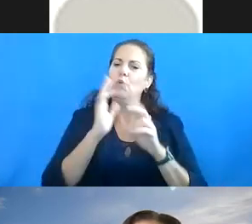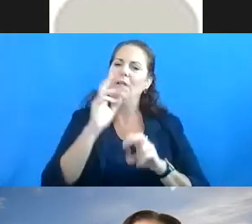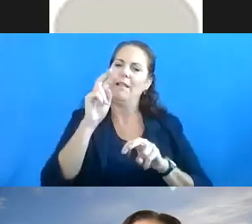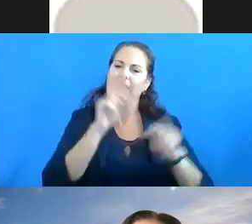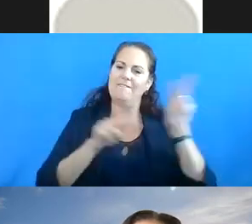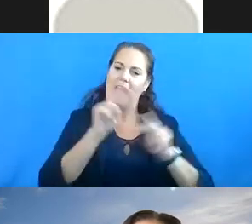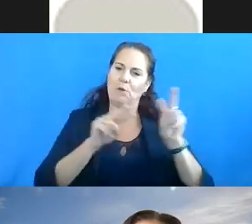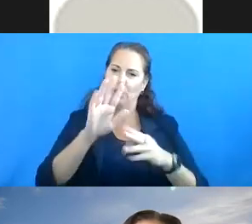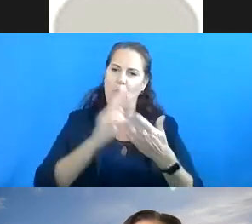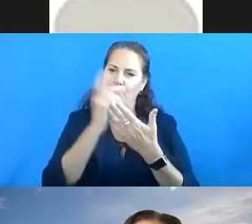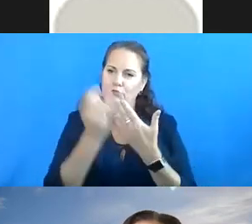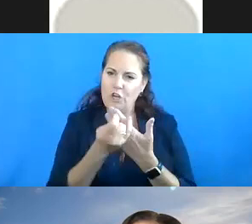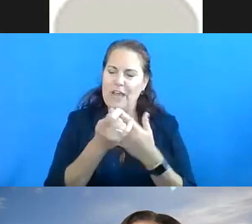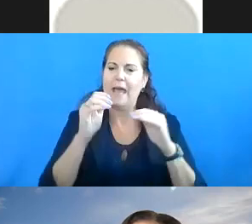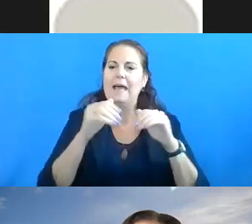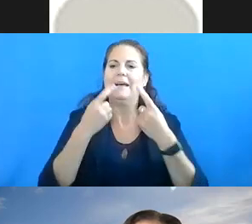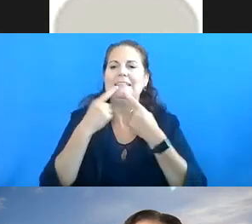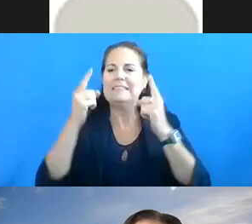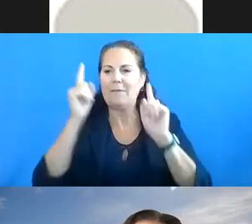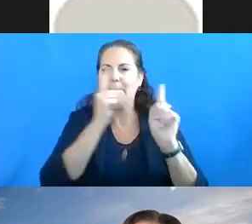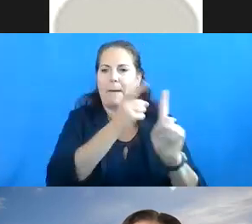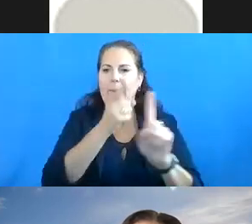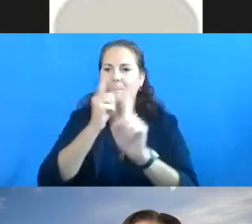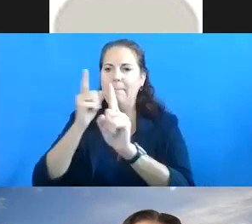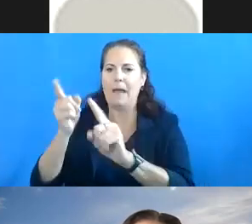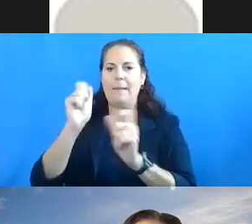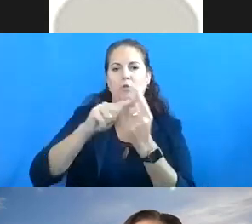how you’re going to be successful and you need to be able to translate that to your funder. Like,